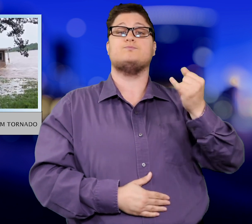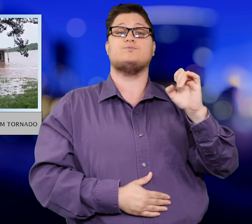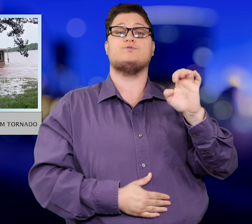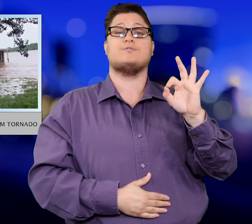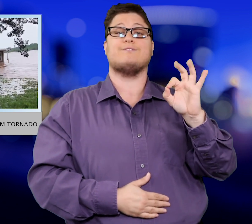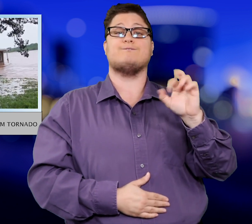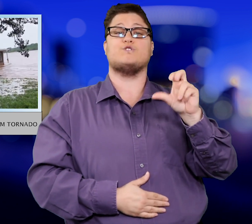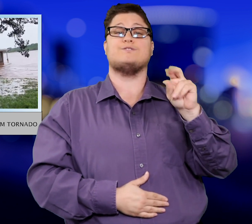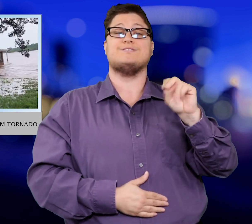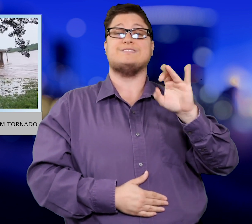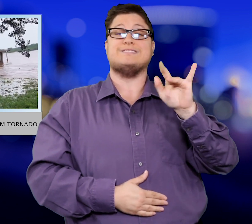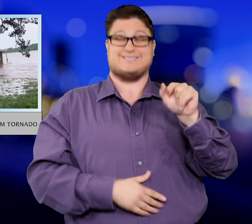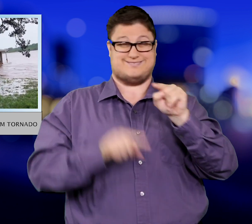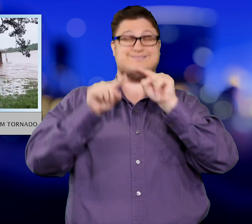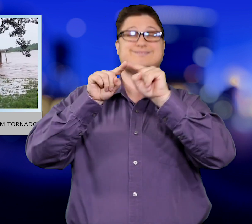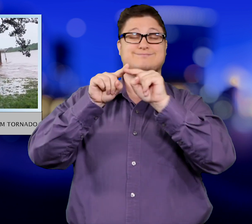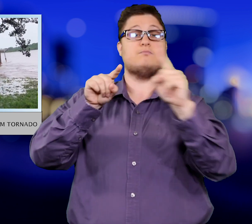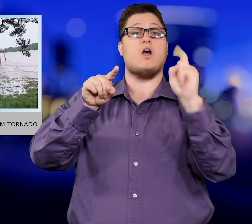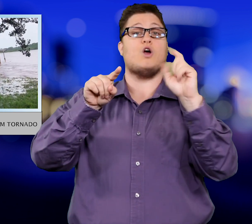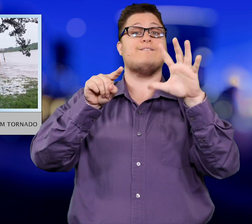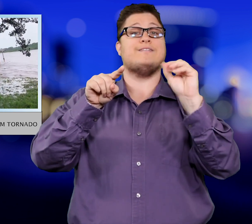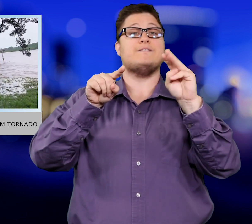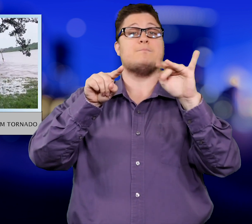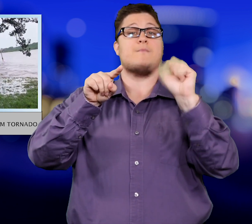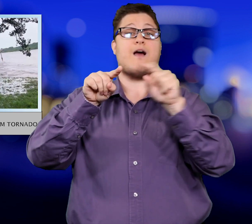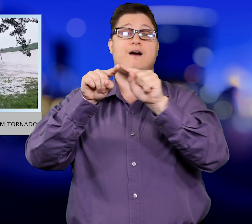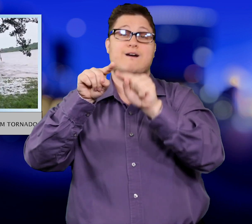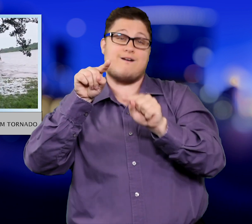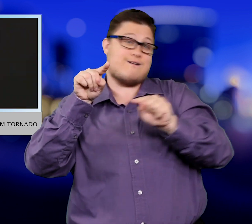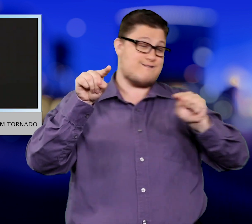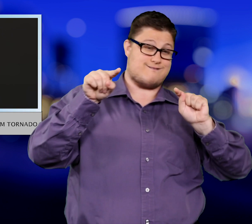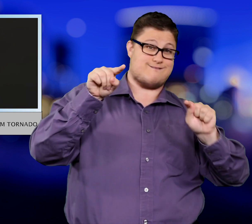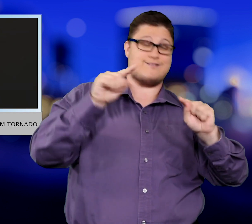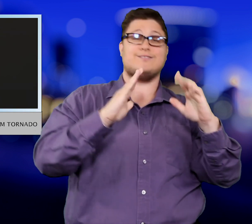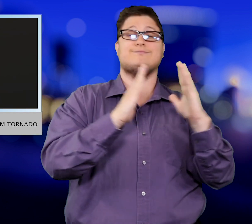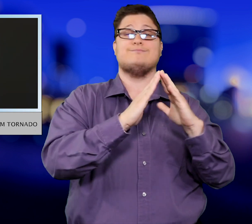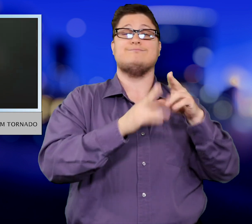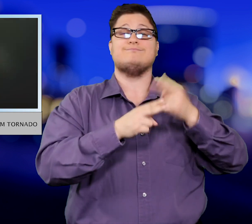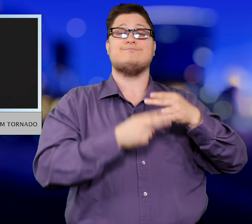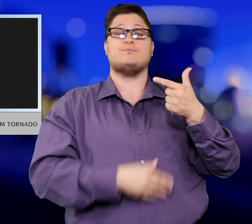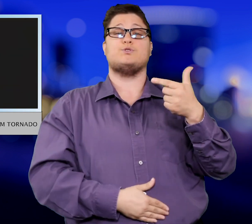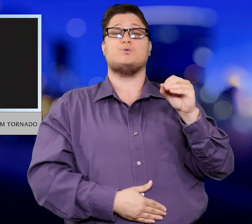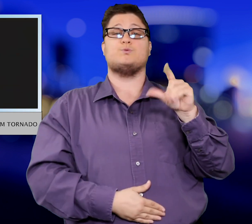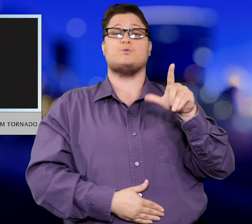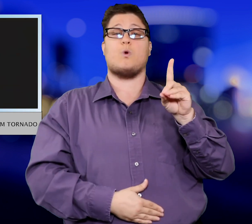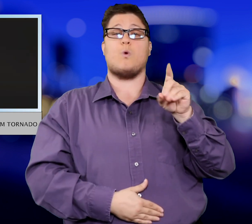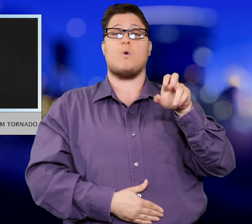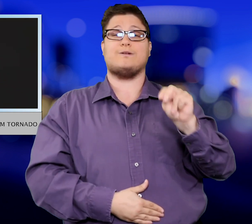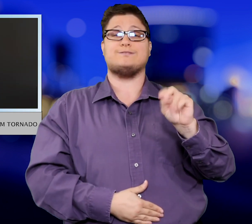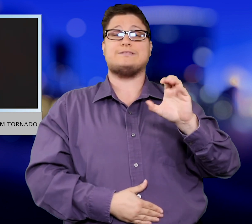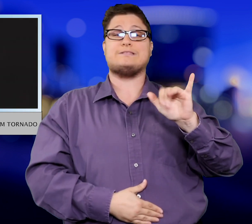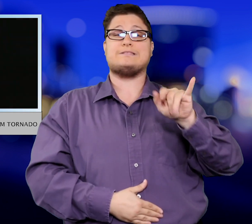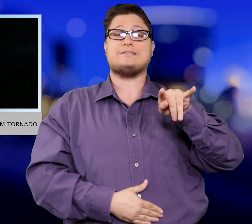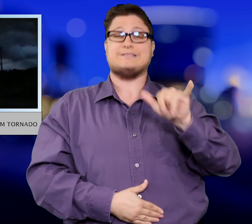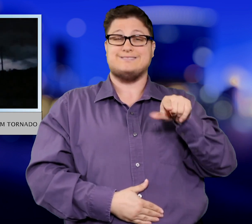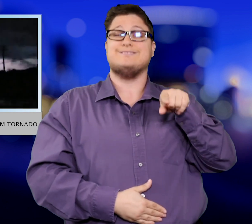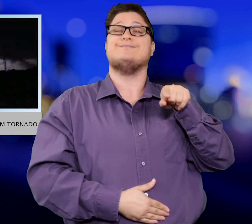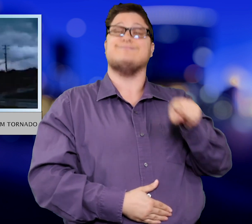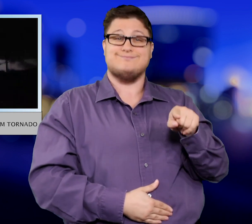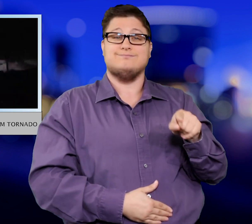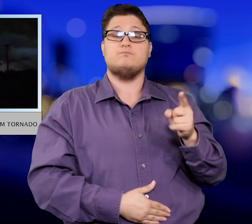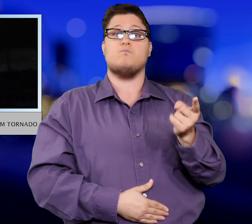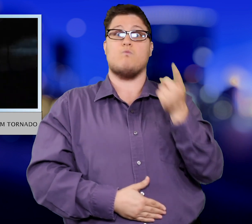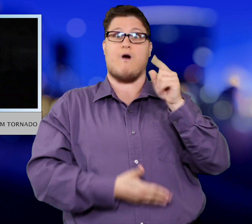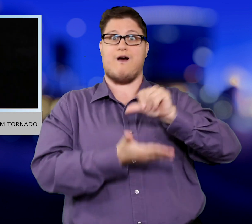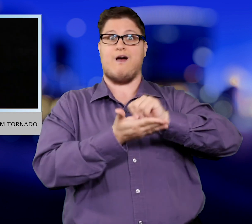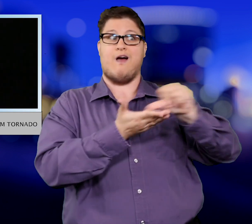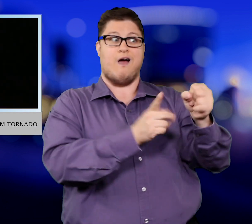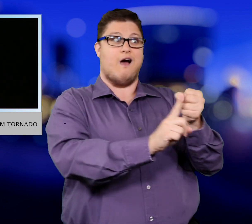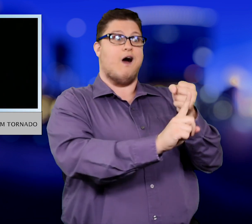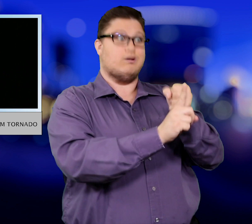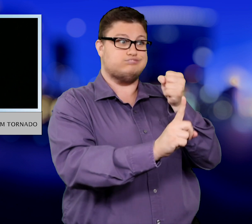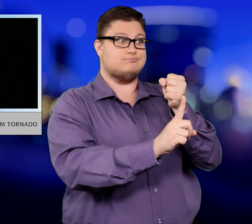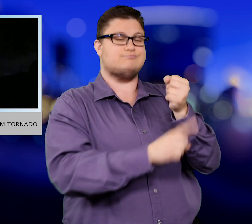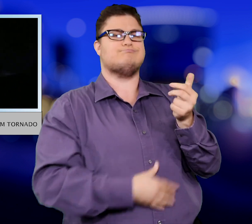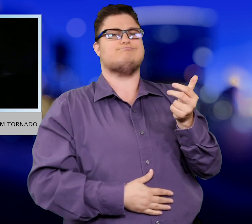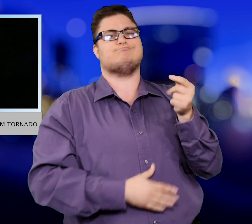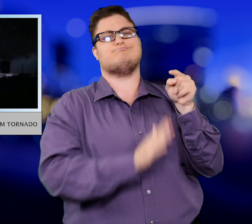One tornado that hit Golden City, Missouri, which is about 150 miles away from Jefferson